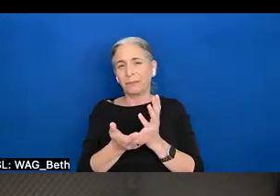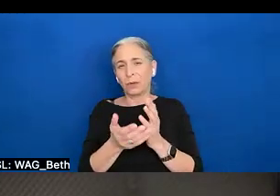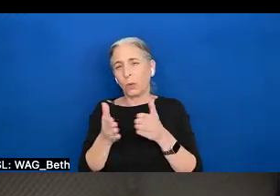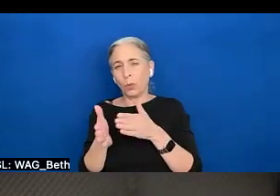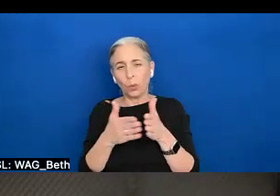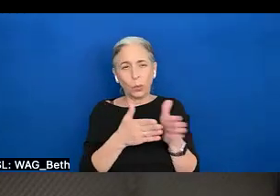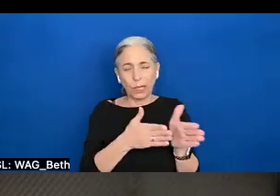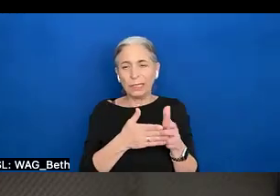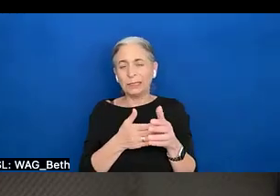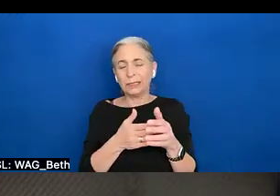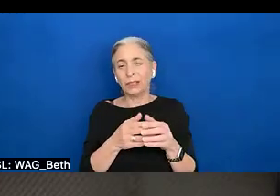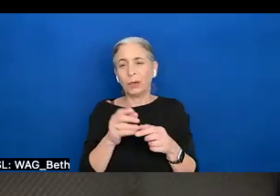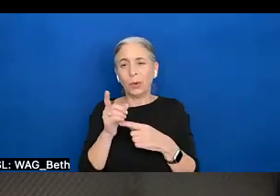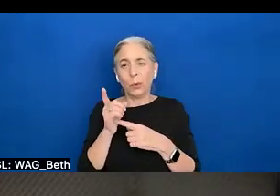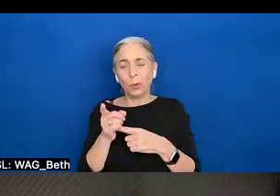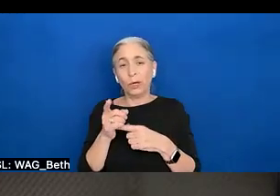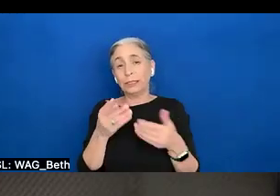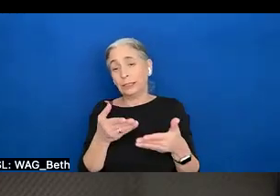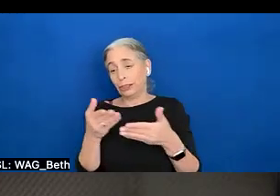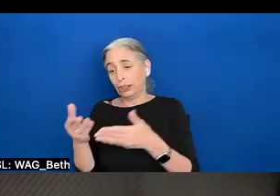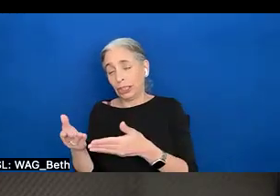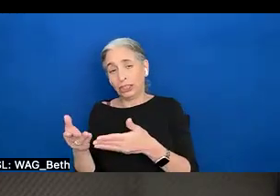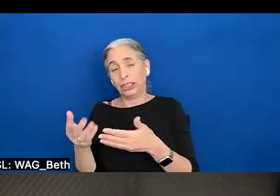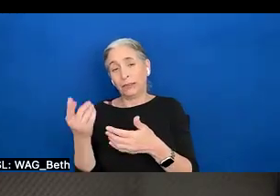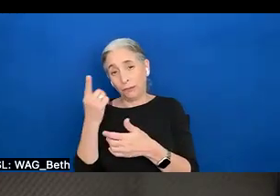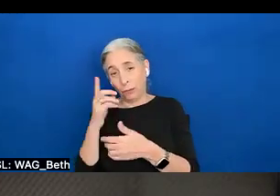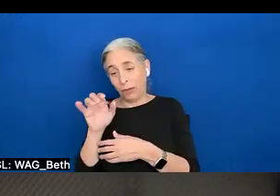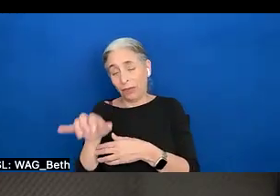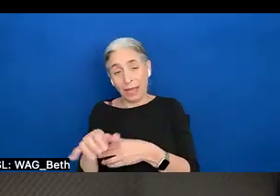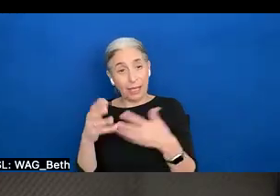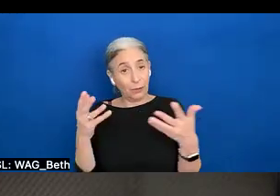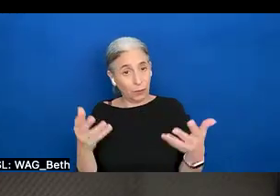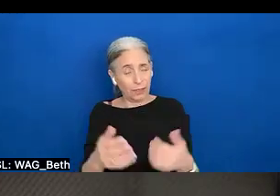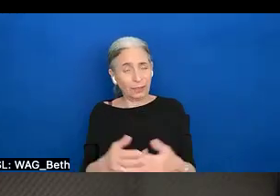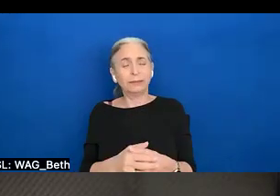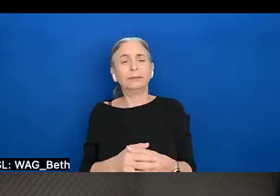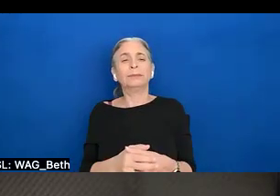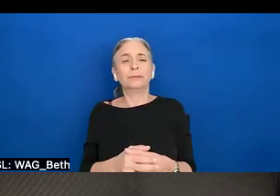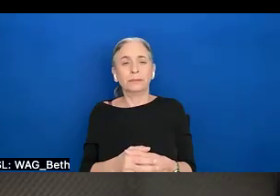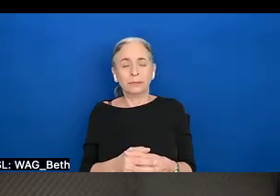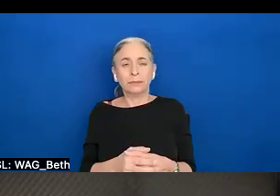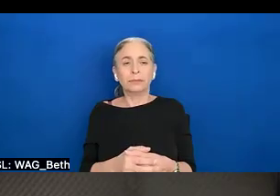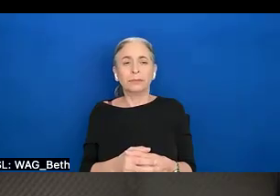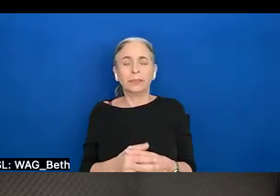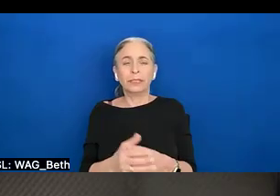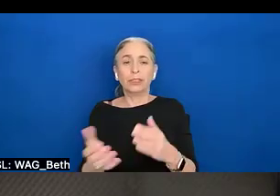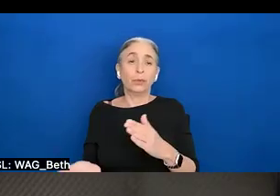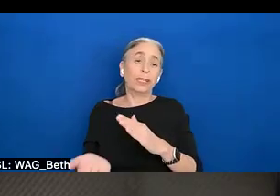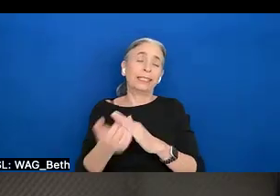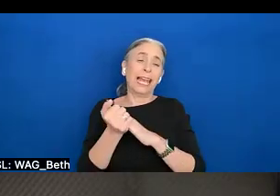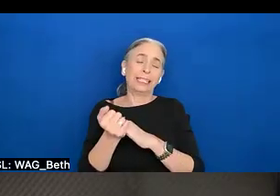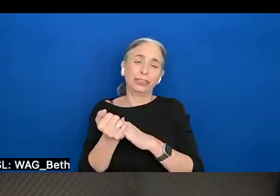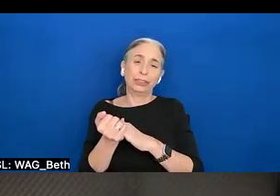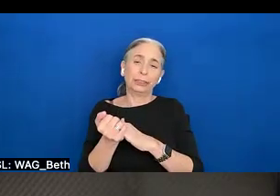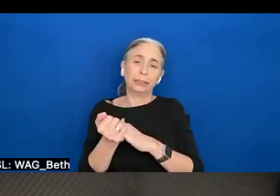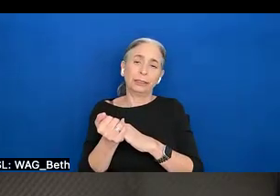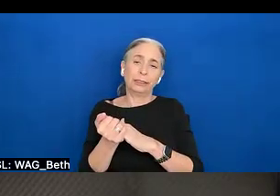One of the suggested techniques for that is to attach